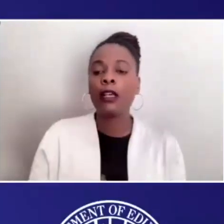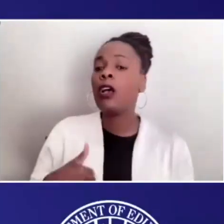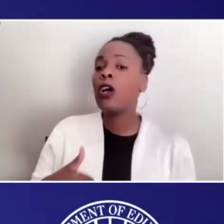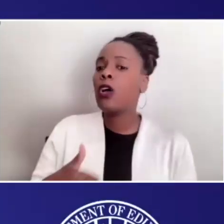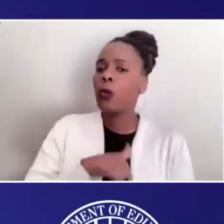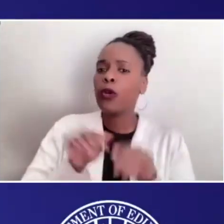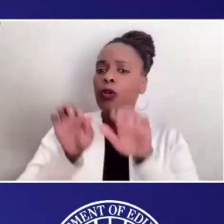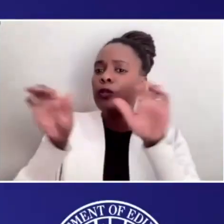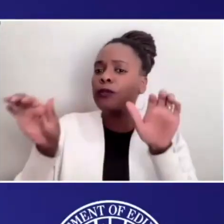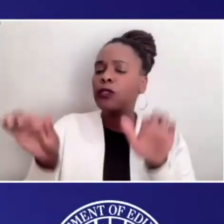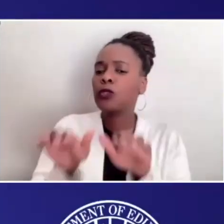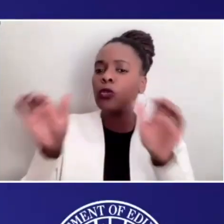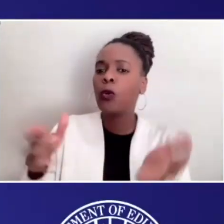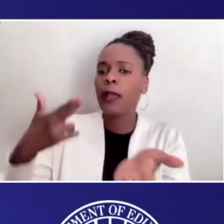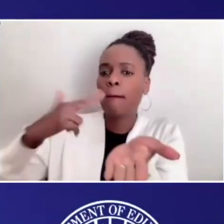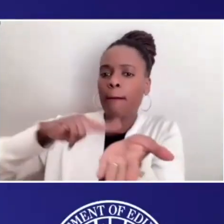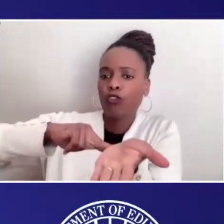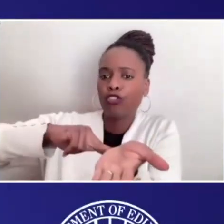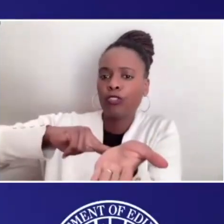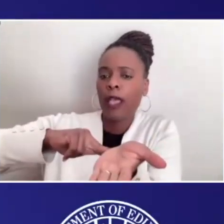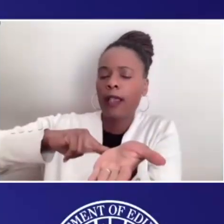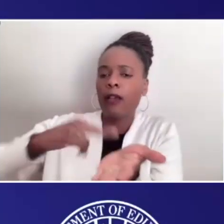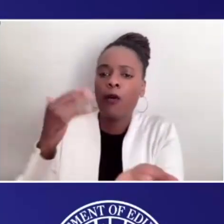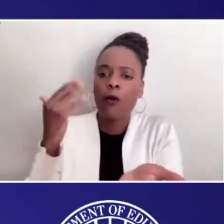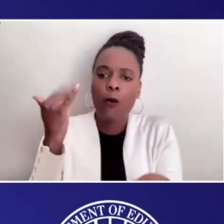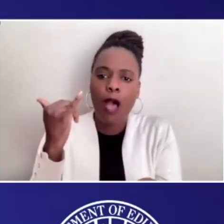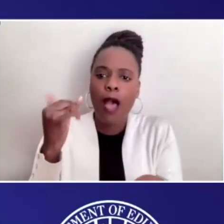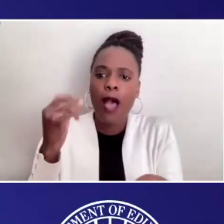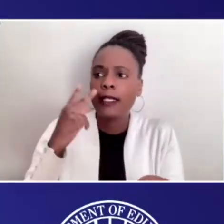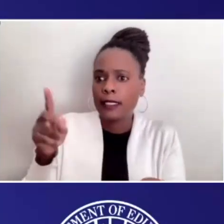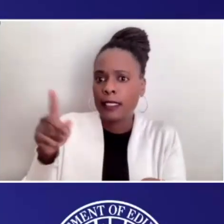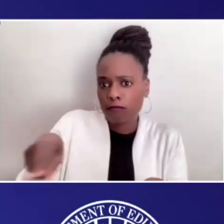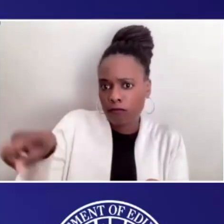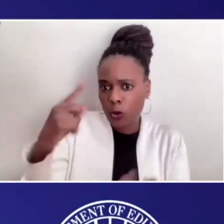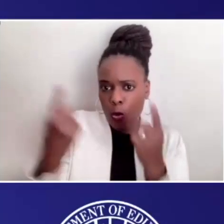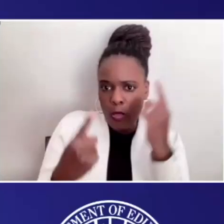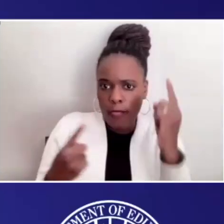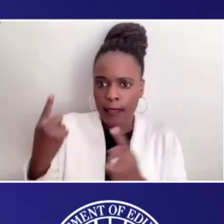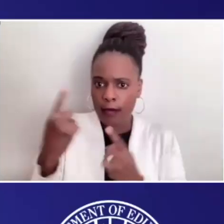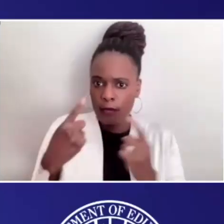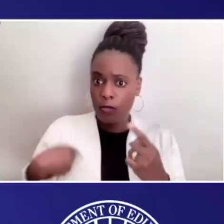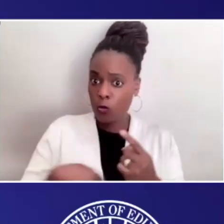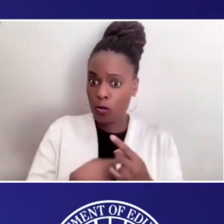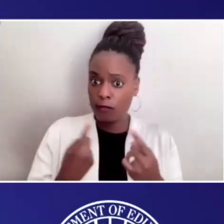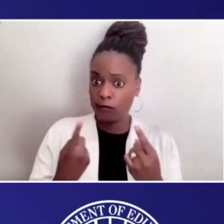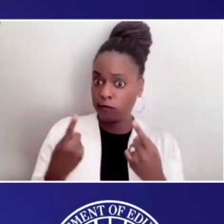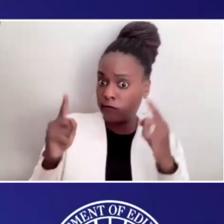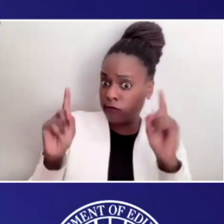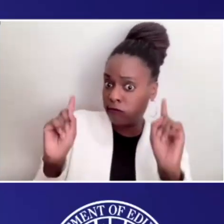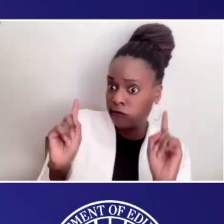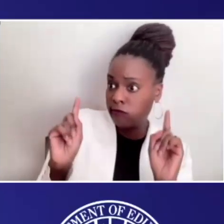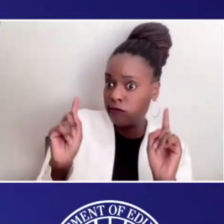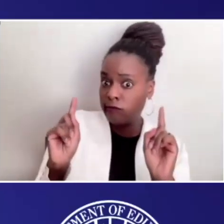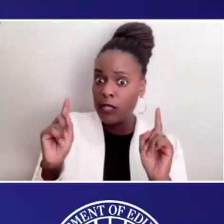So the whole purpose of a pulse check is to gauge where you guys think we are, what's, what's worked, what's not worked.